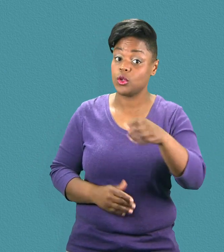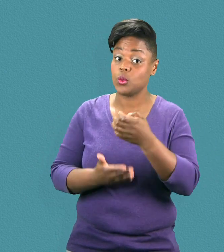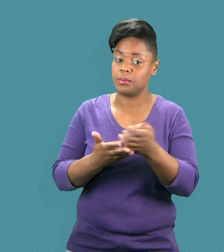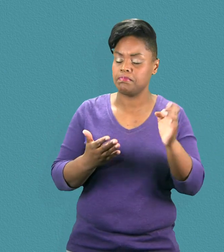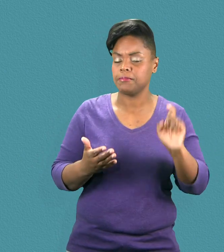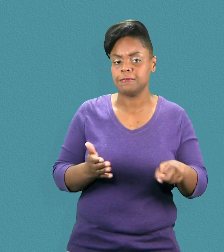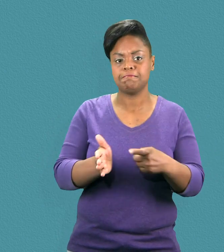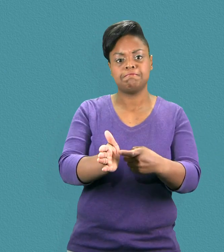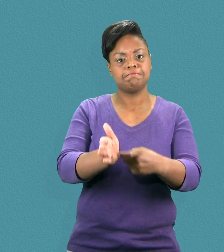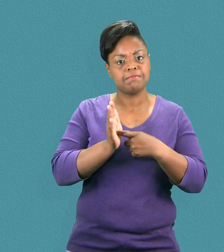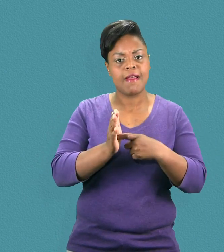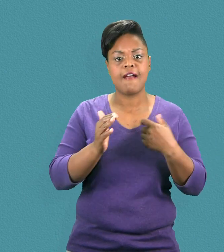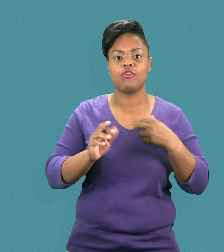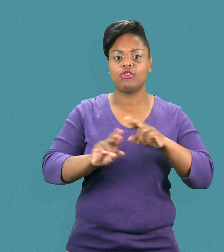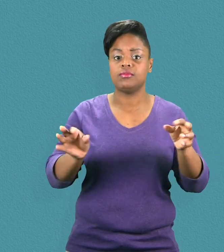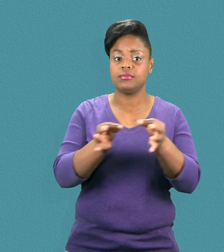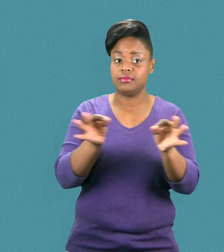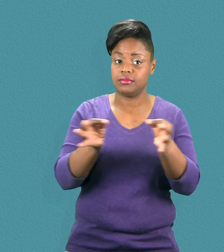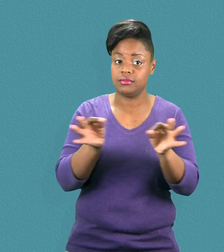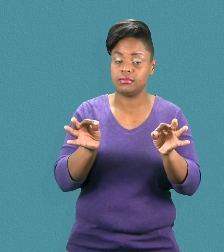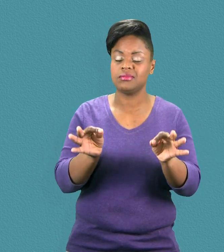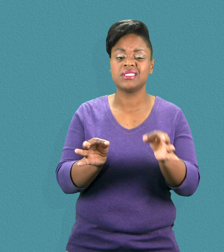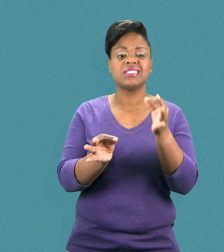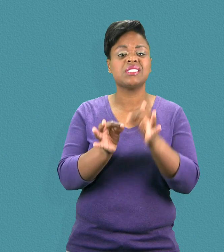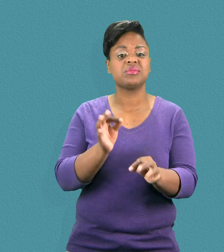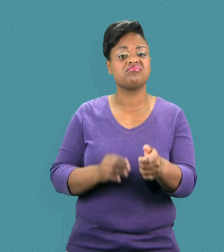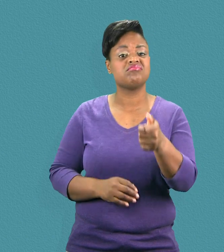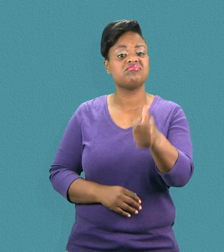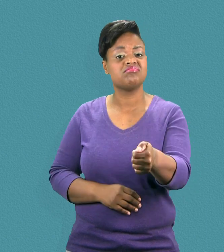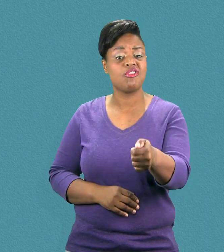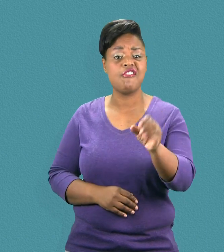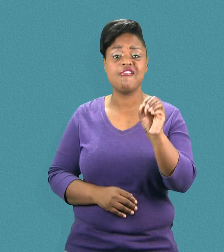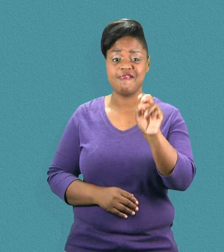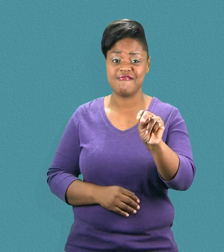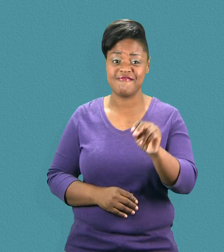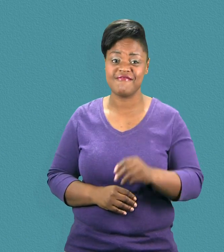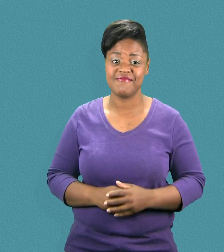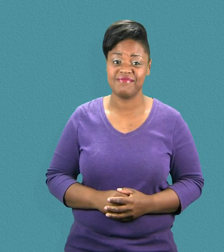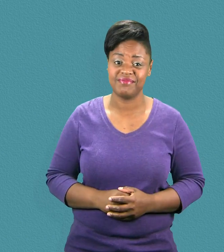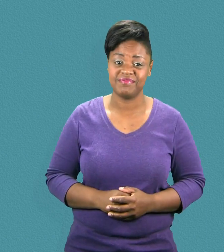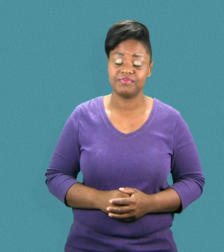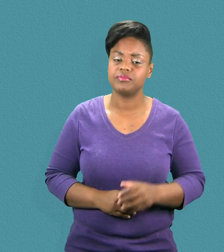the device must include a simple and easy-to-use method for activating closed captioning if the equipment.